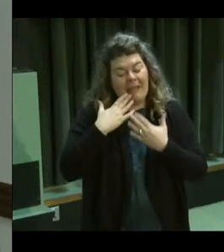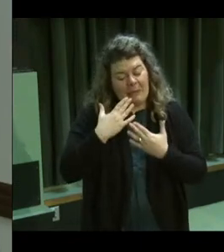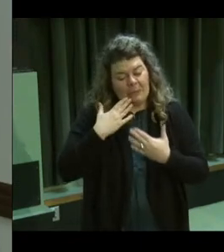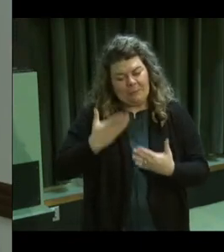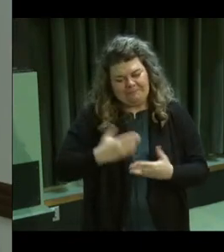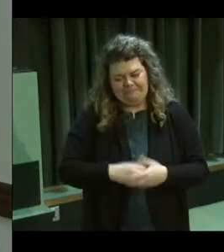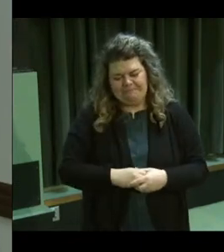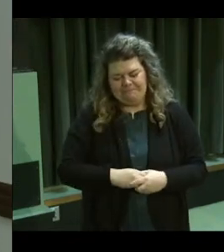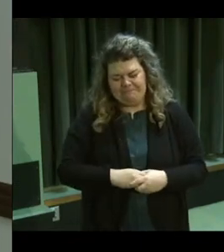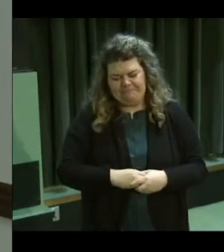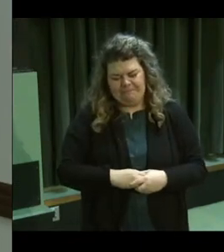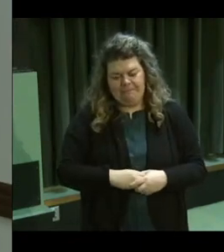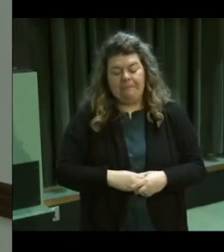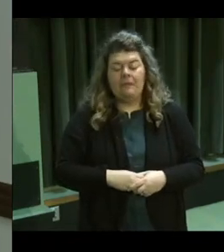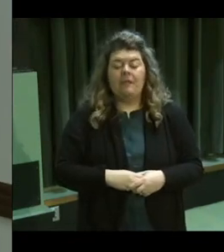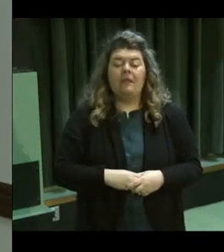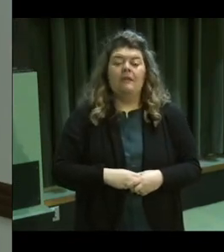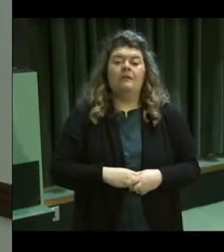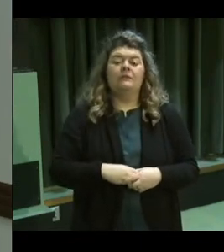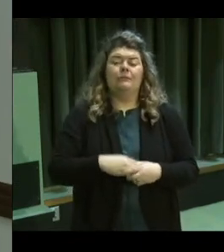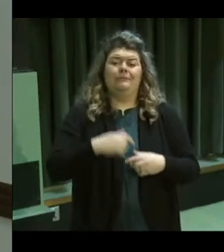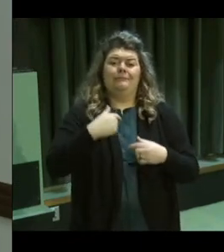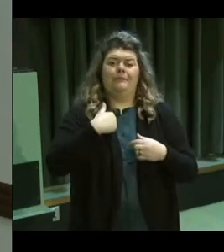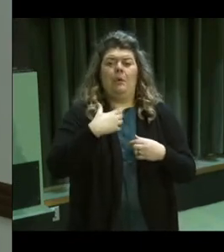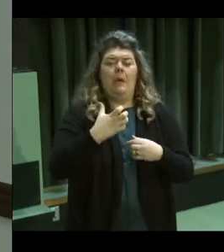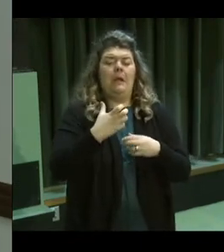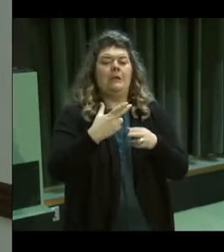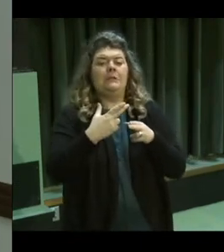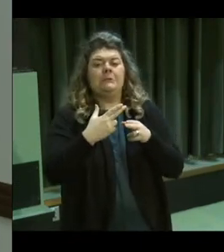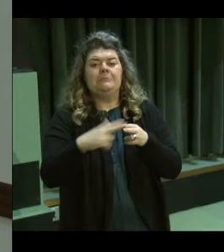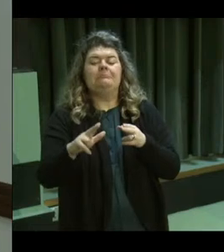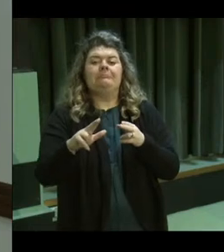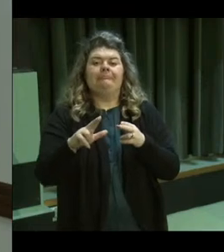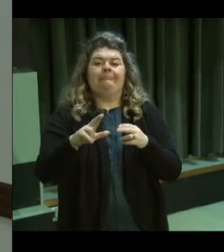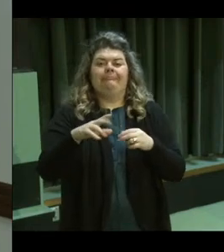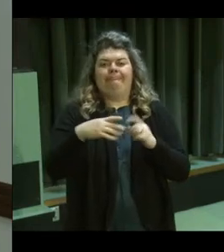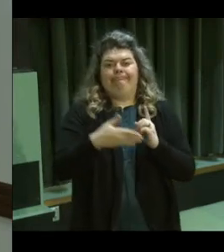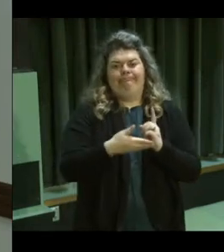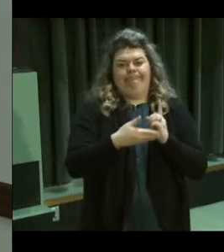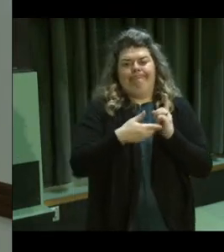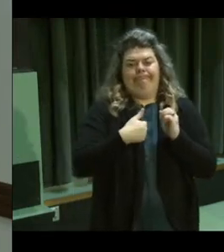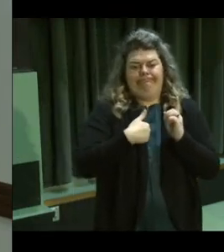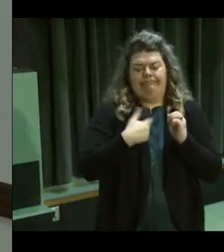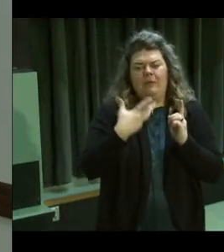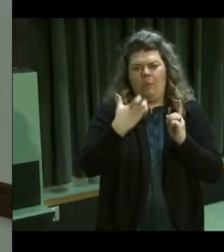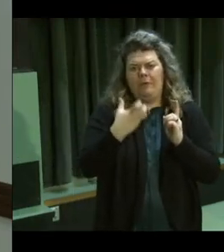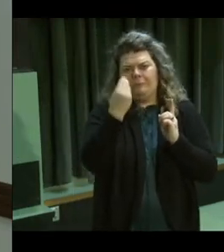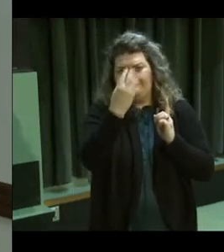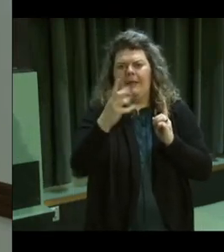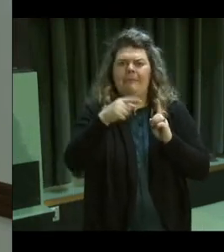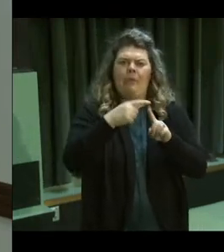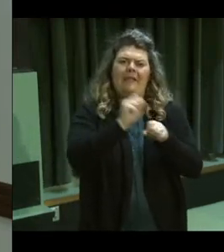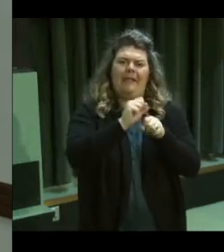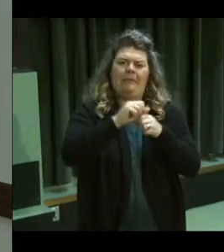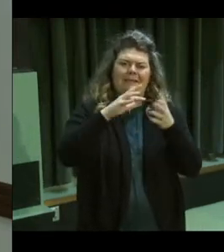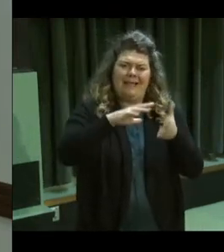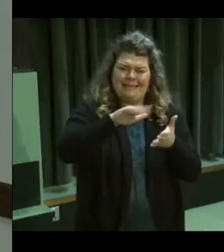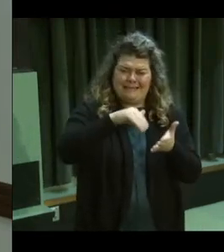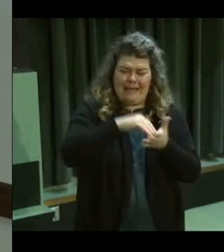wanted to just take a little